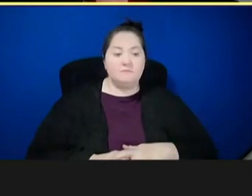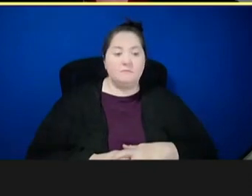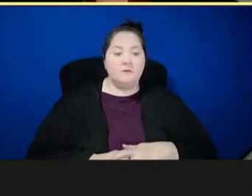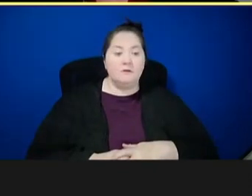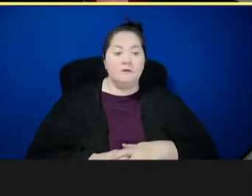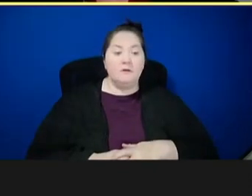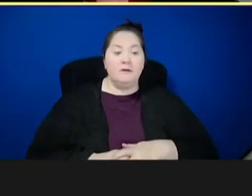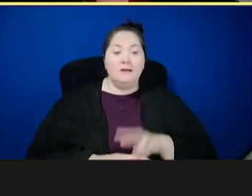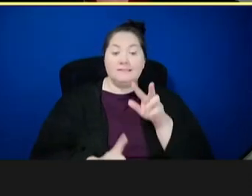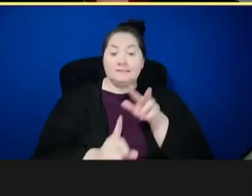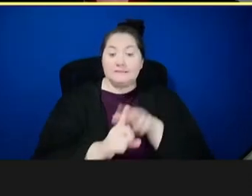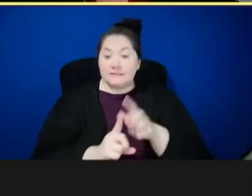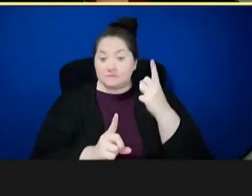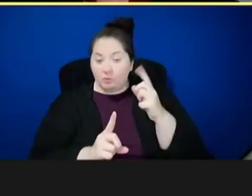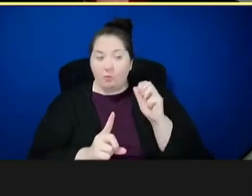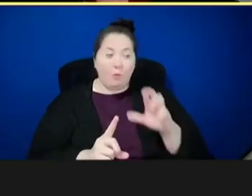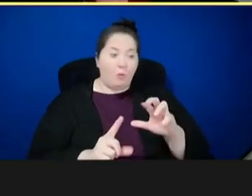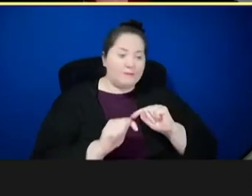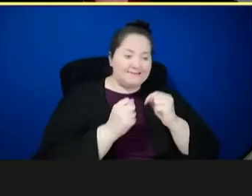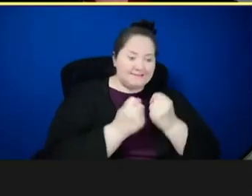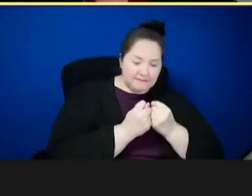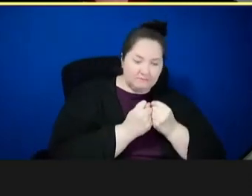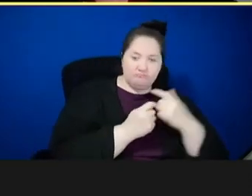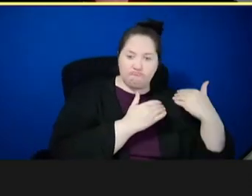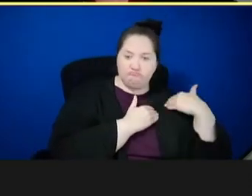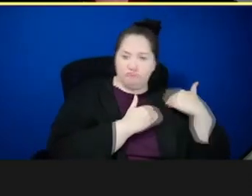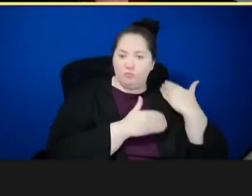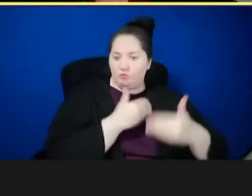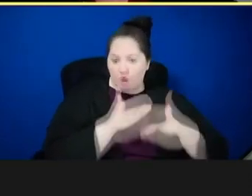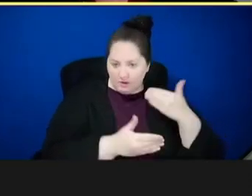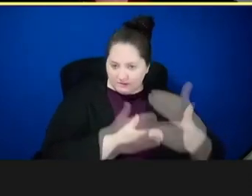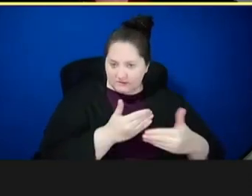a team to be responsible for the process -- nothing new there. Having a champion makes a